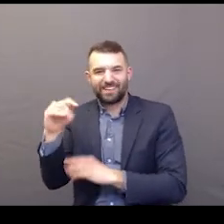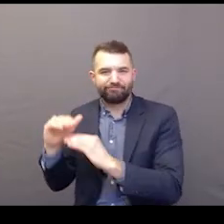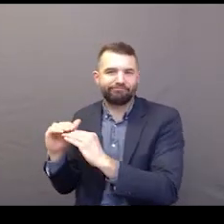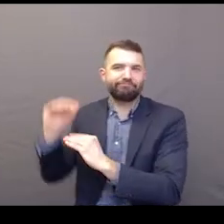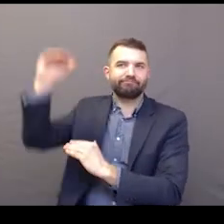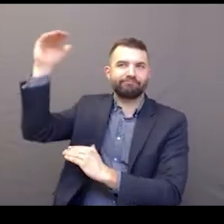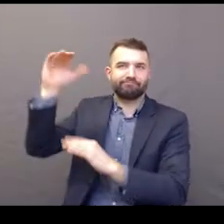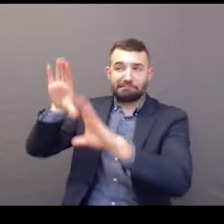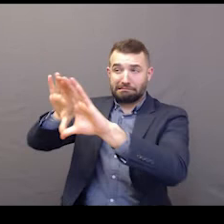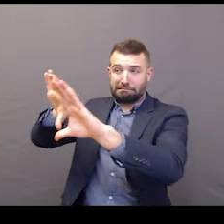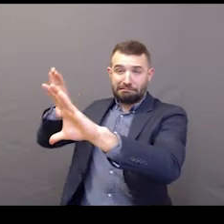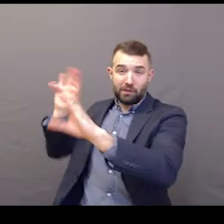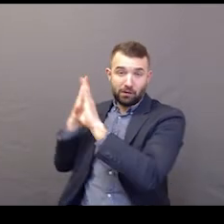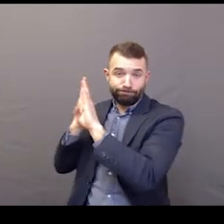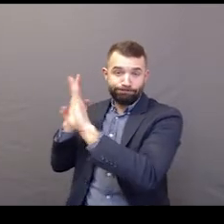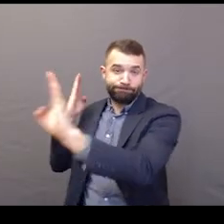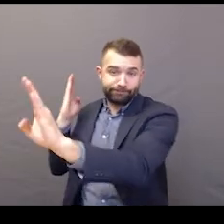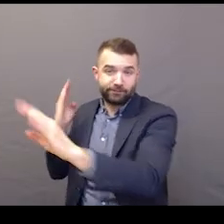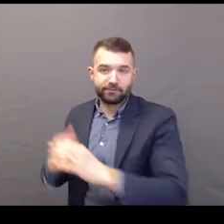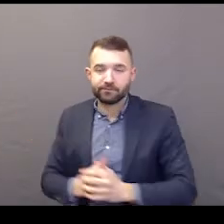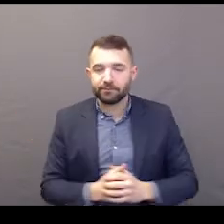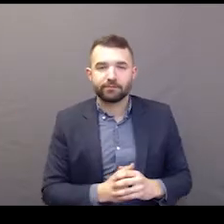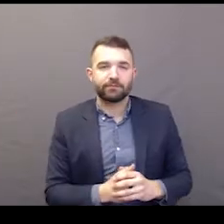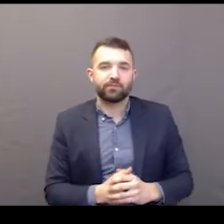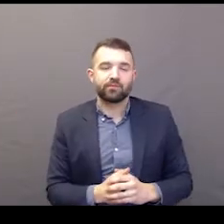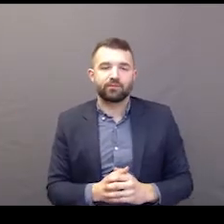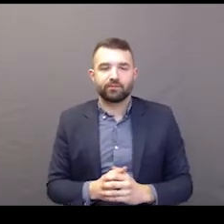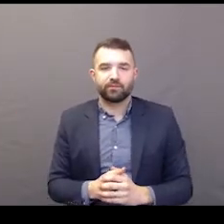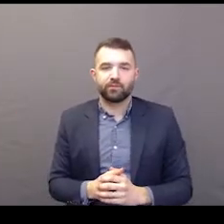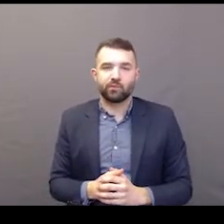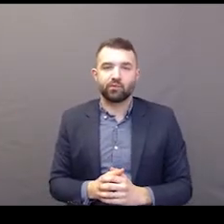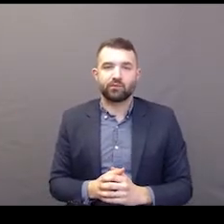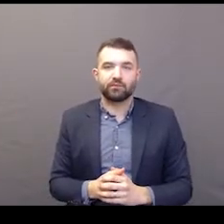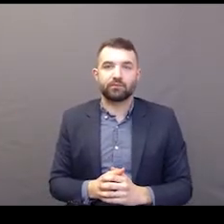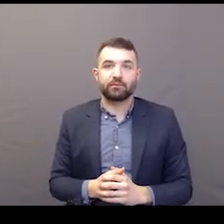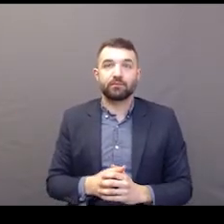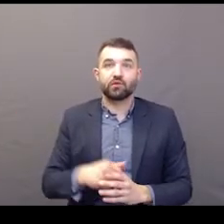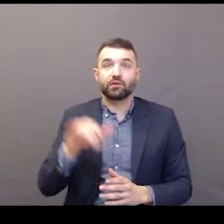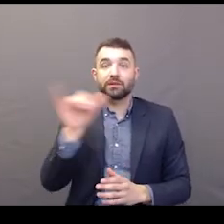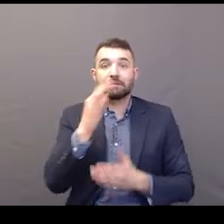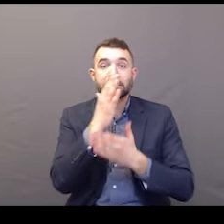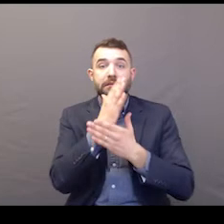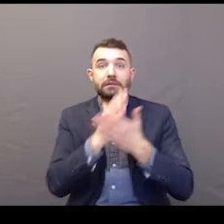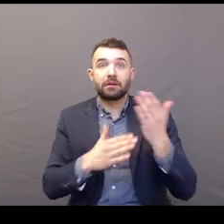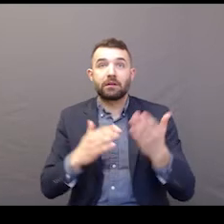bus lane on the west side of SR 522. There will also be some smaller walls on the east side.